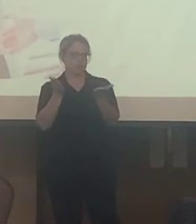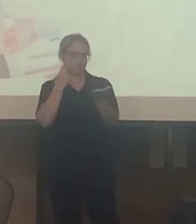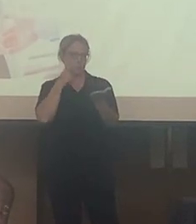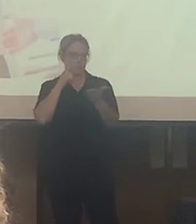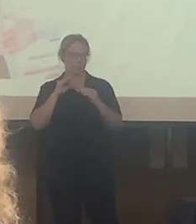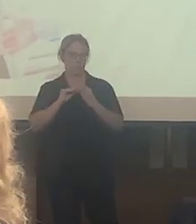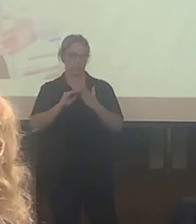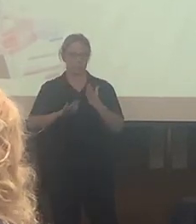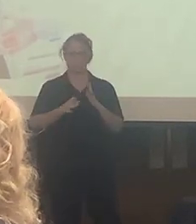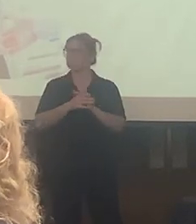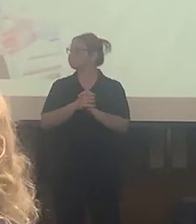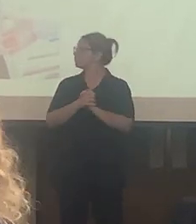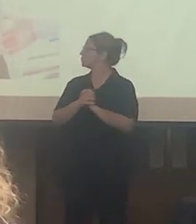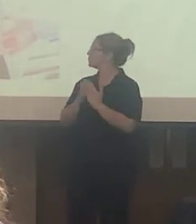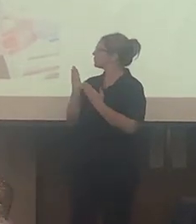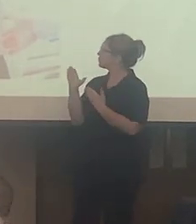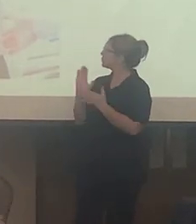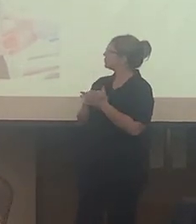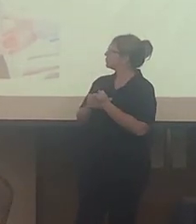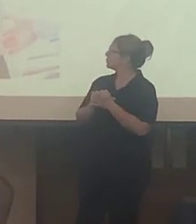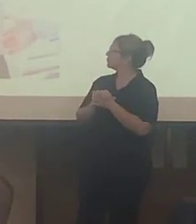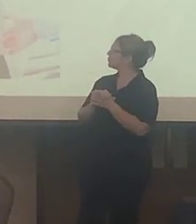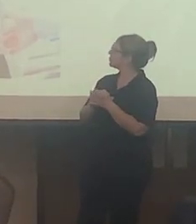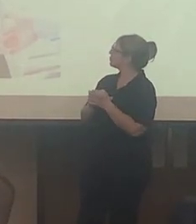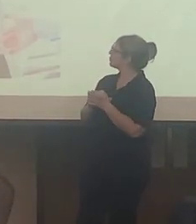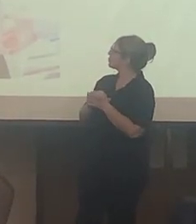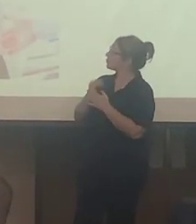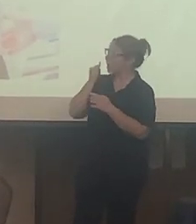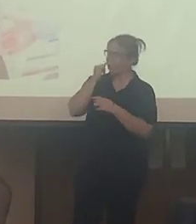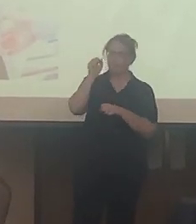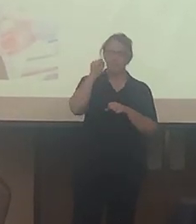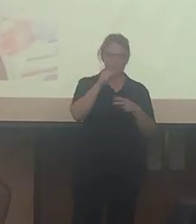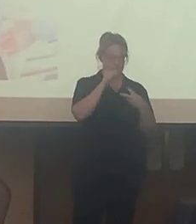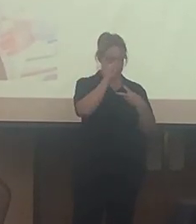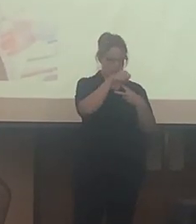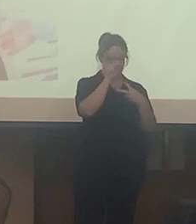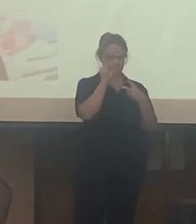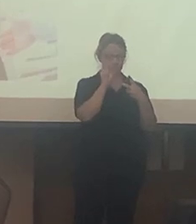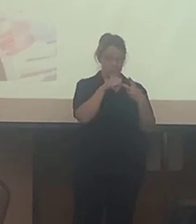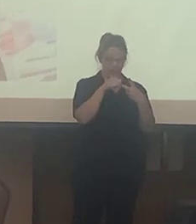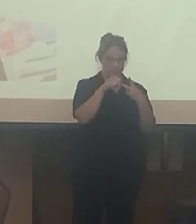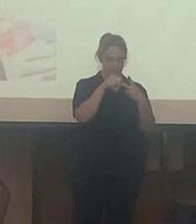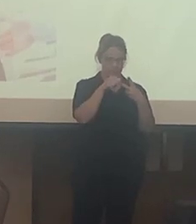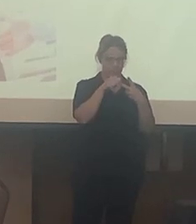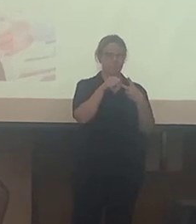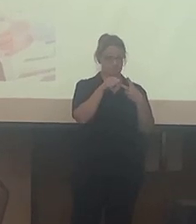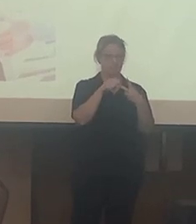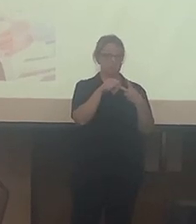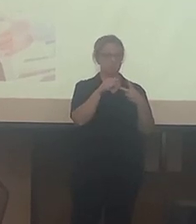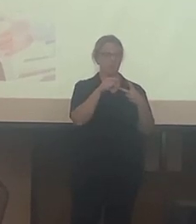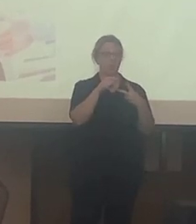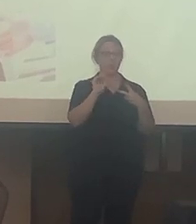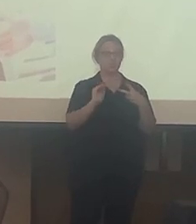um okay so if you have to vote from the child is eligible um if parents accept the services and